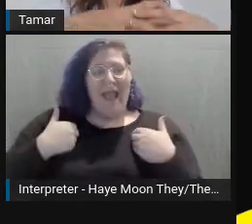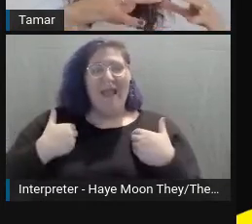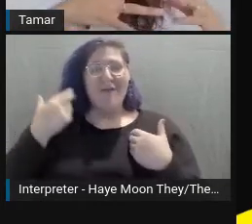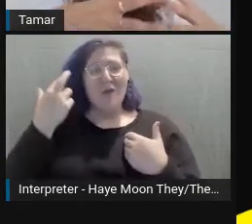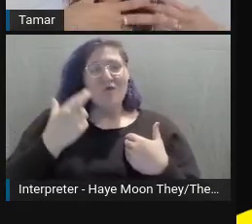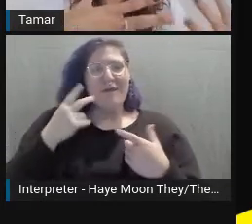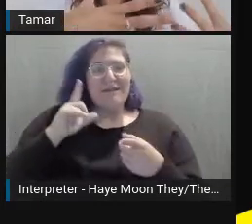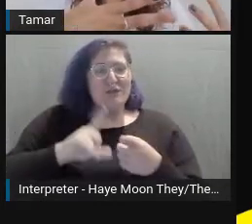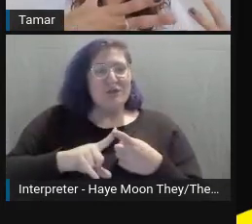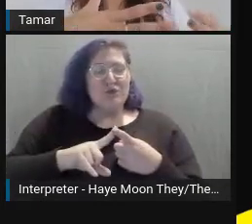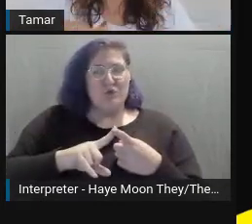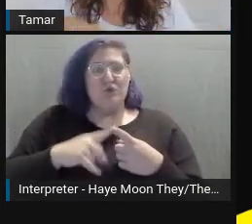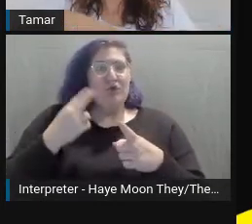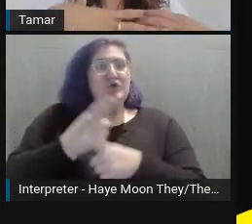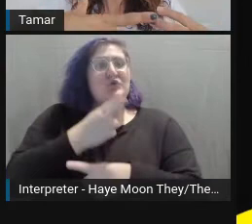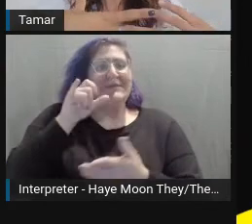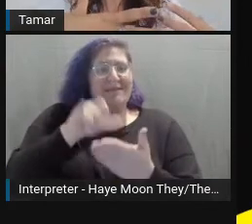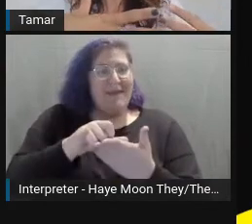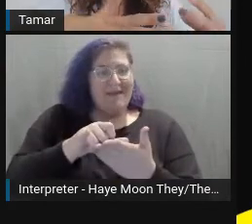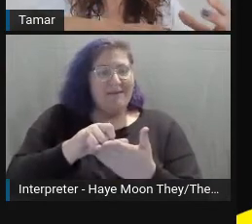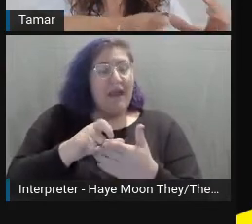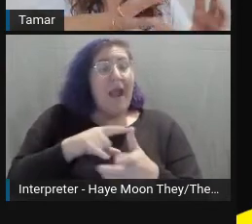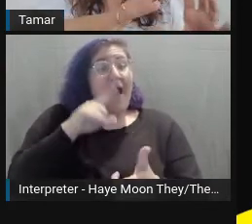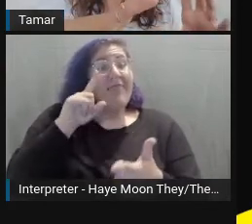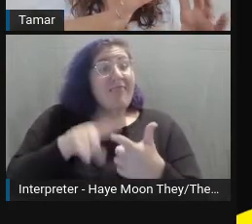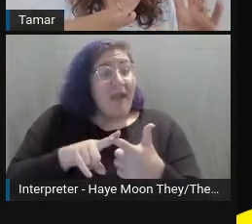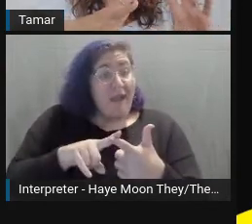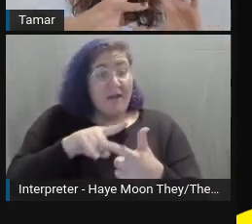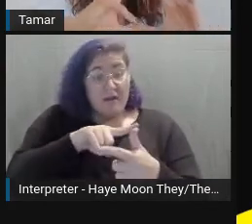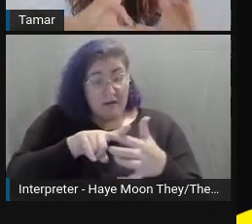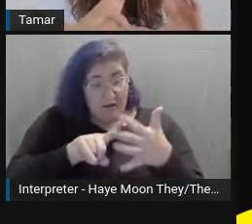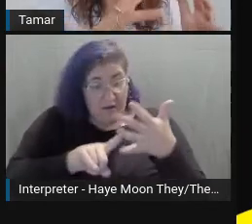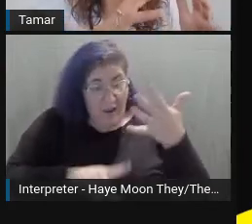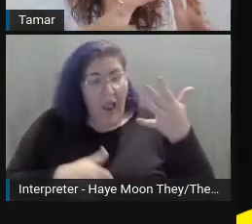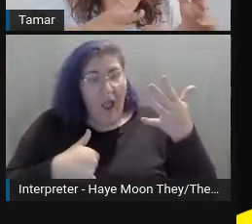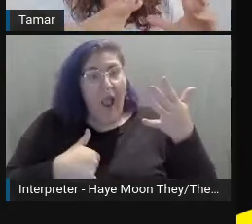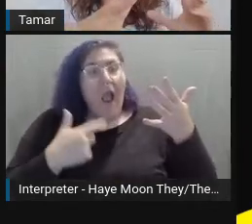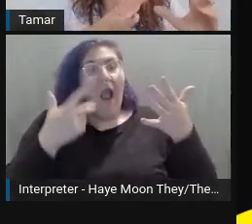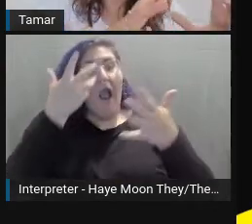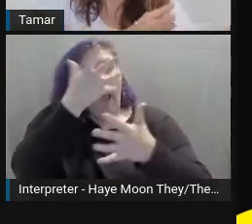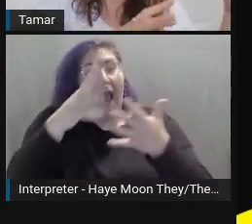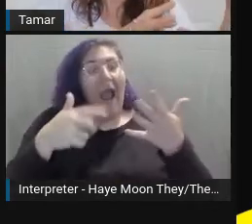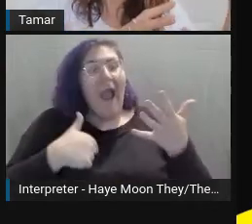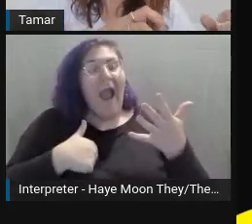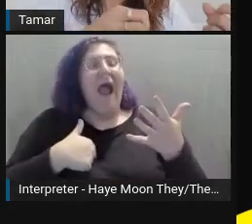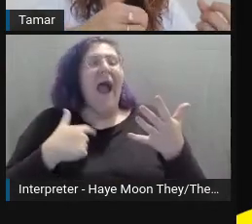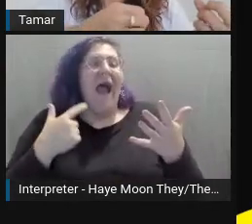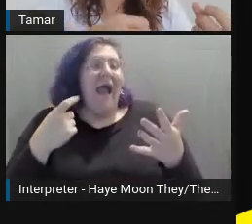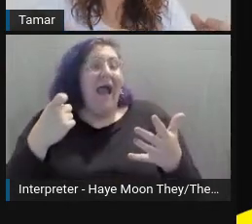Only then do I believe that a testing tool can assist